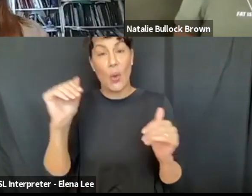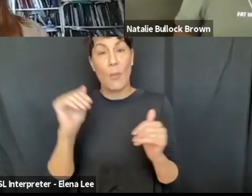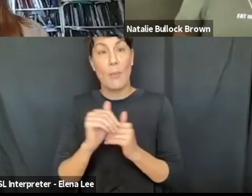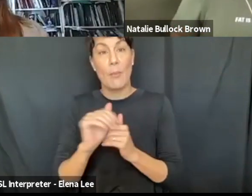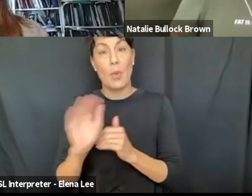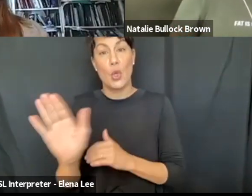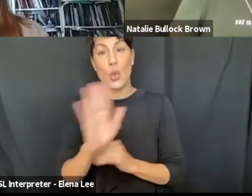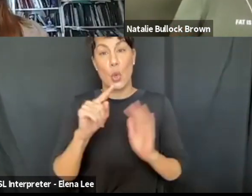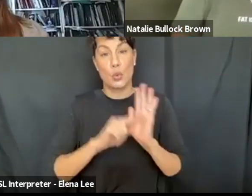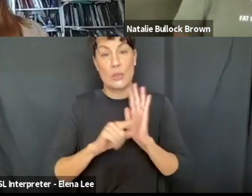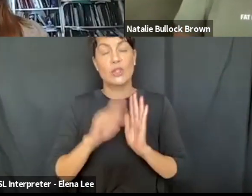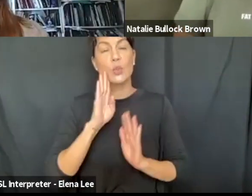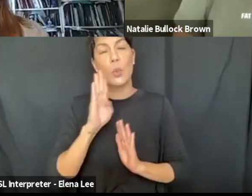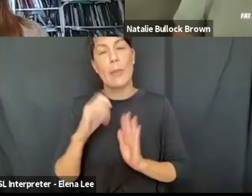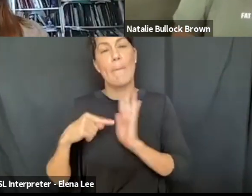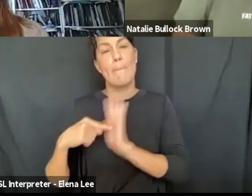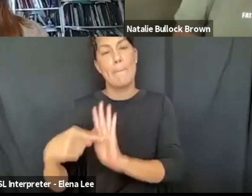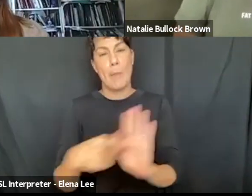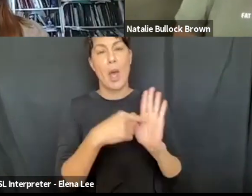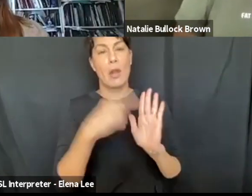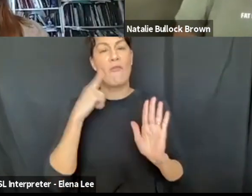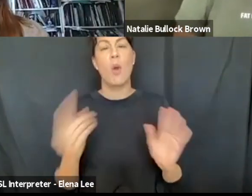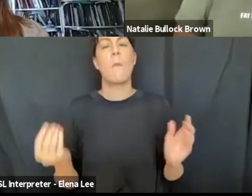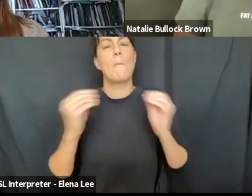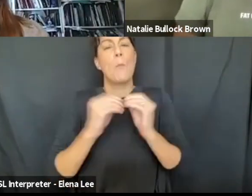can be a model for more to be done.